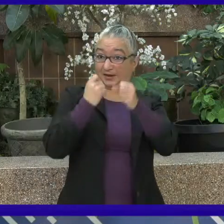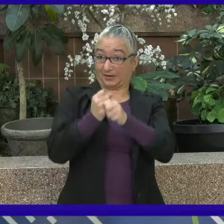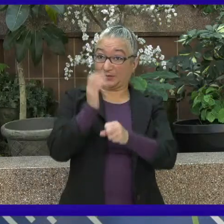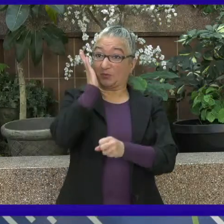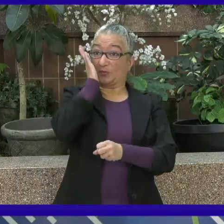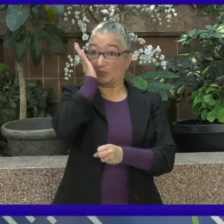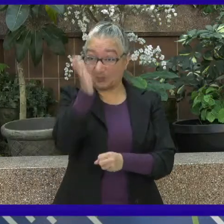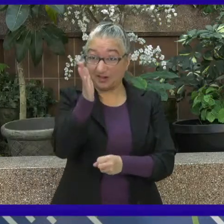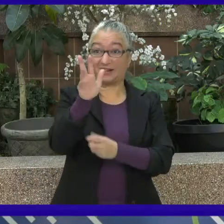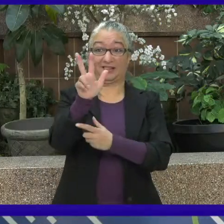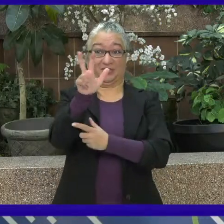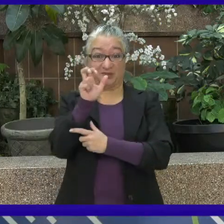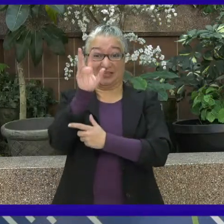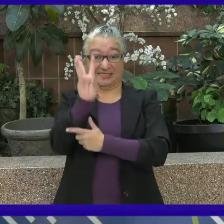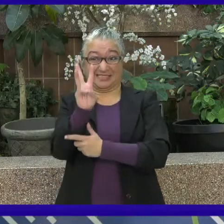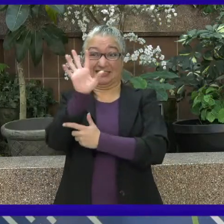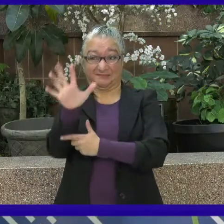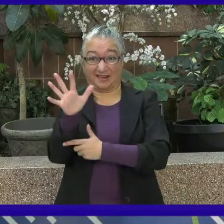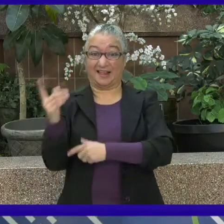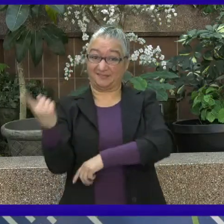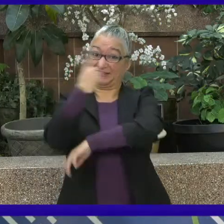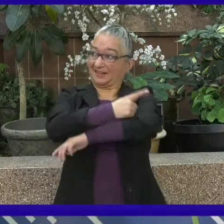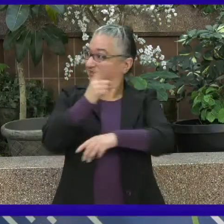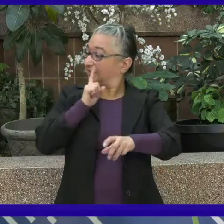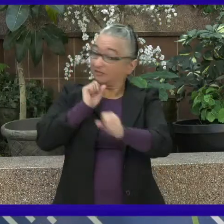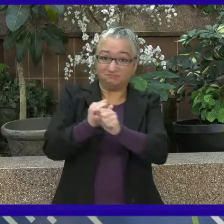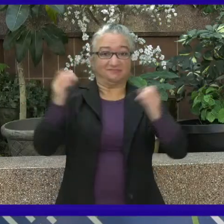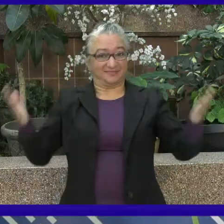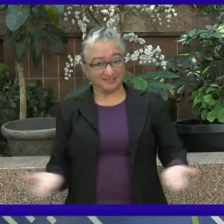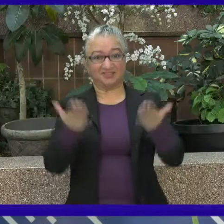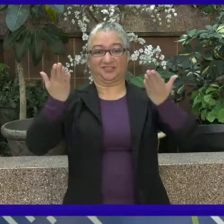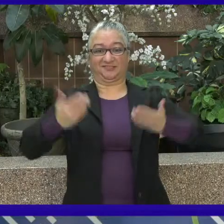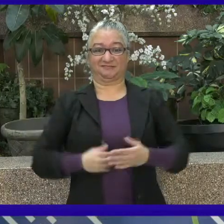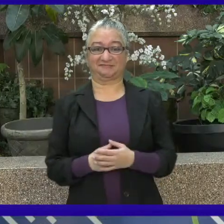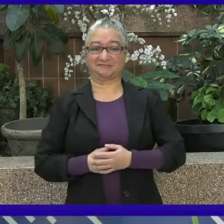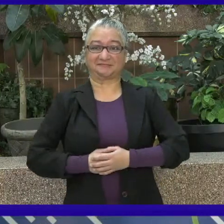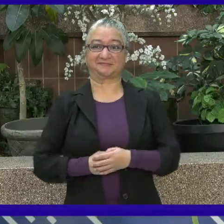i'm as we mentioned before i've i've transitioned over to a role in the